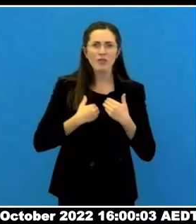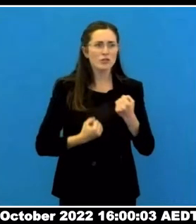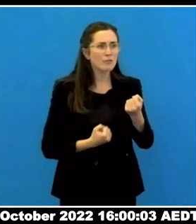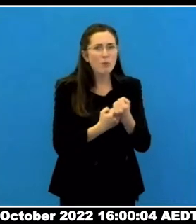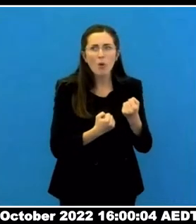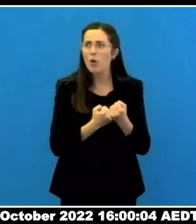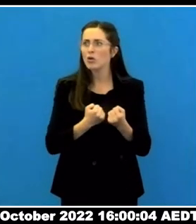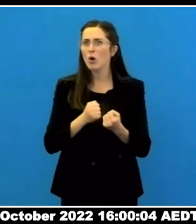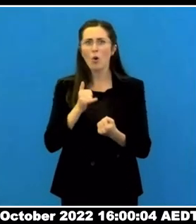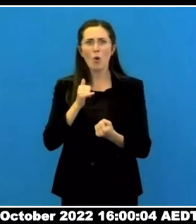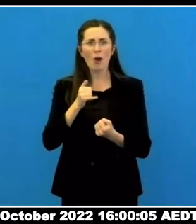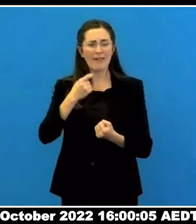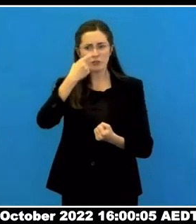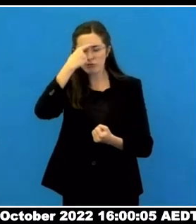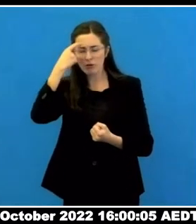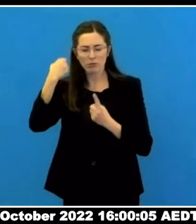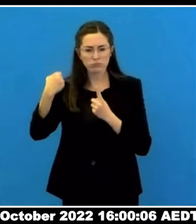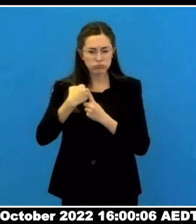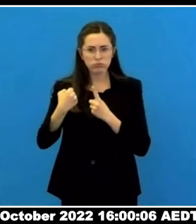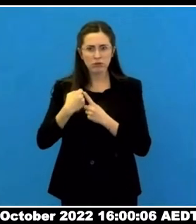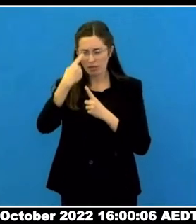For example, the people who has been in detention centre.